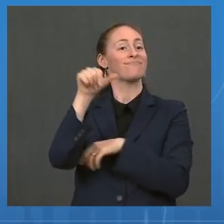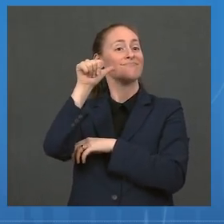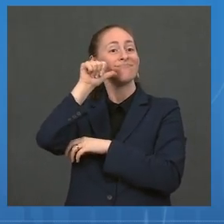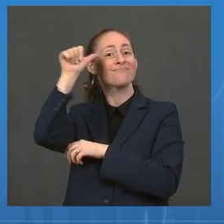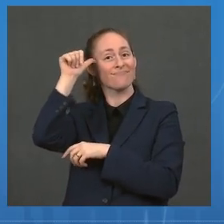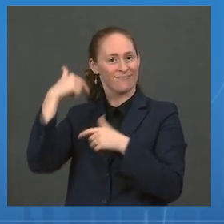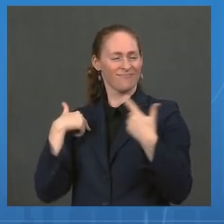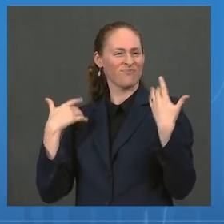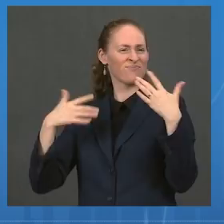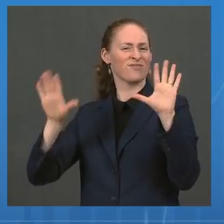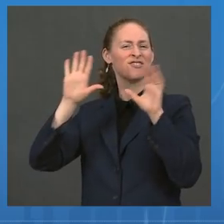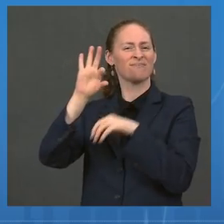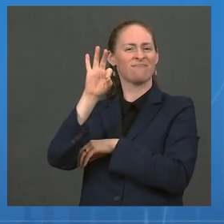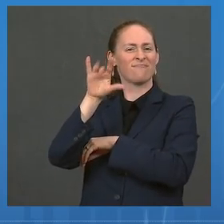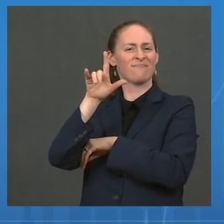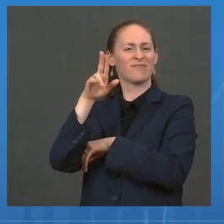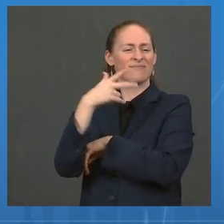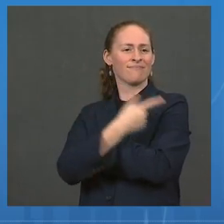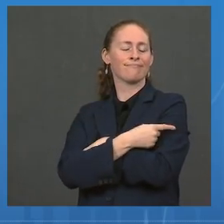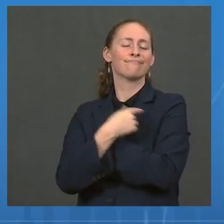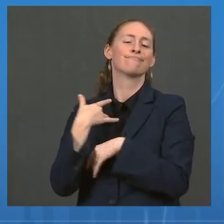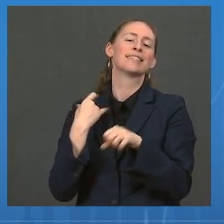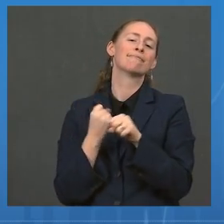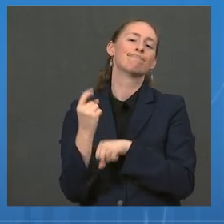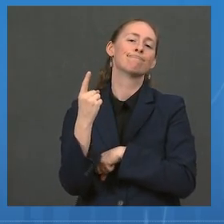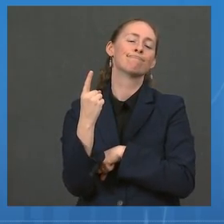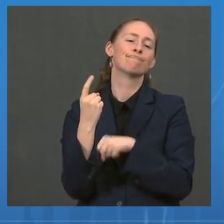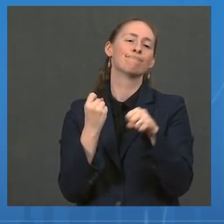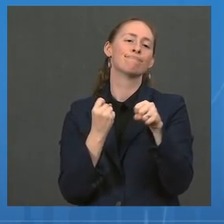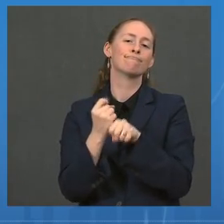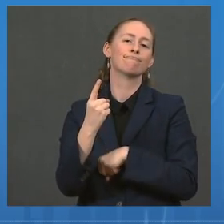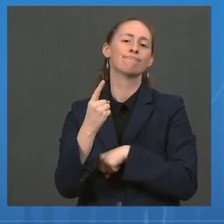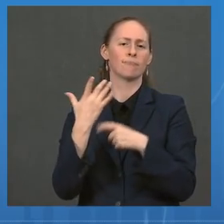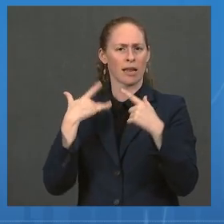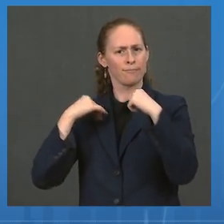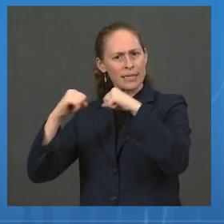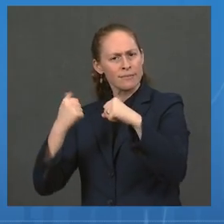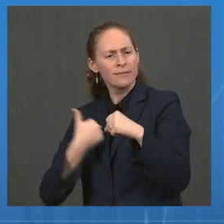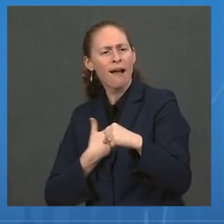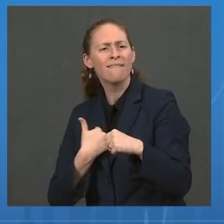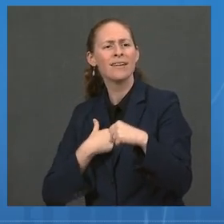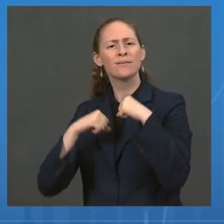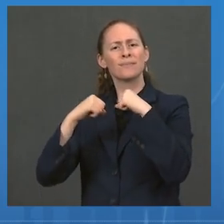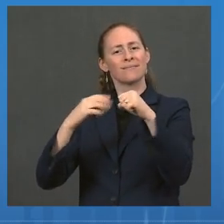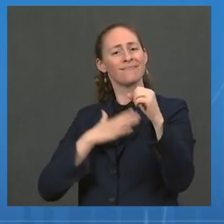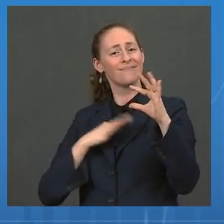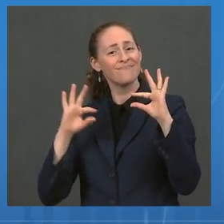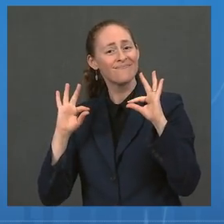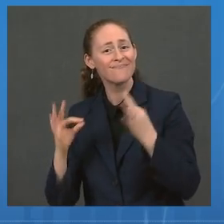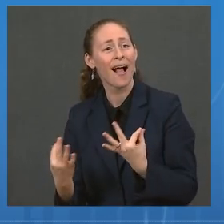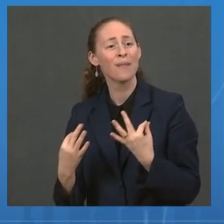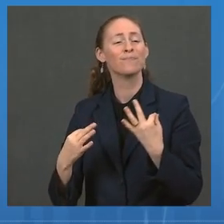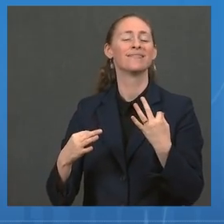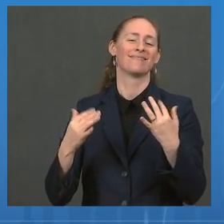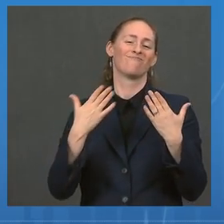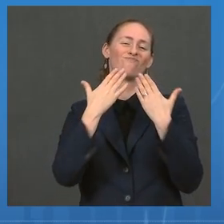as I do every single year, to protect myself, my family, and my patients. Thank you. I'll now turn things over to Dr. Fauci.